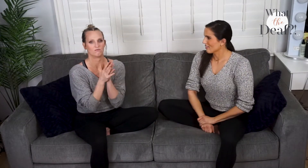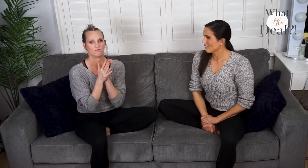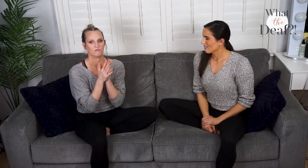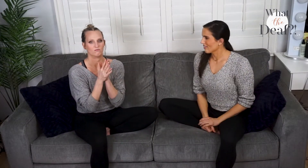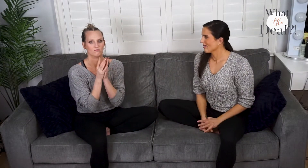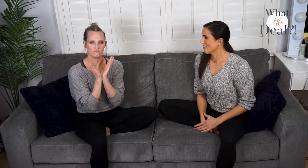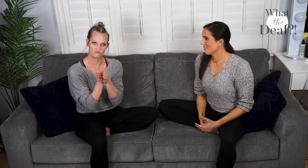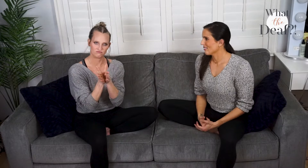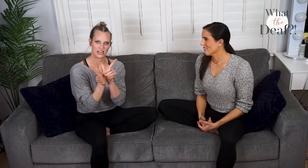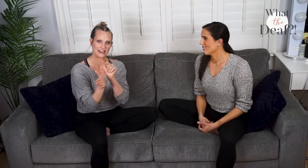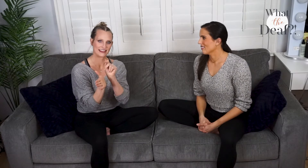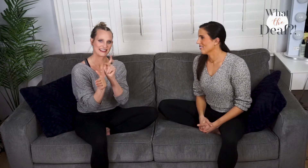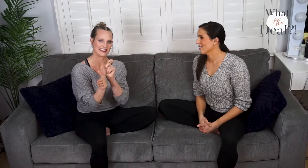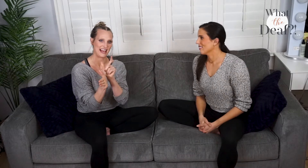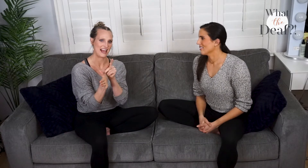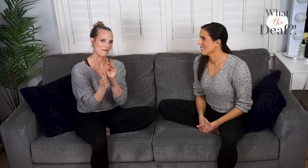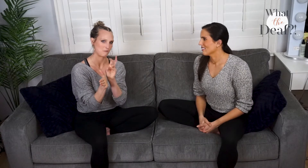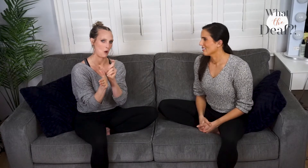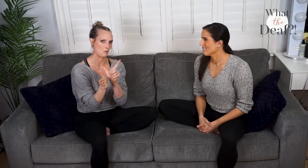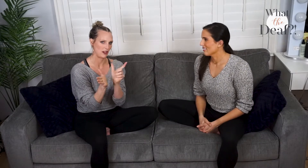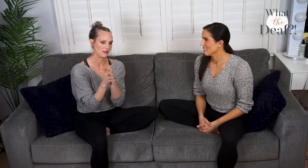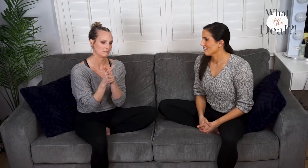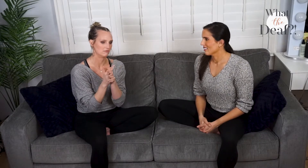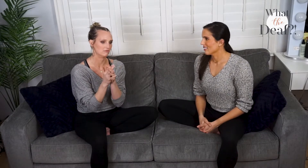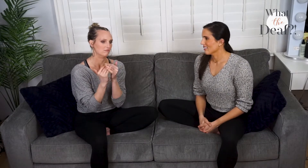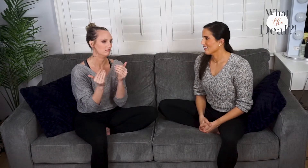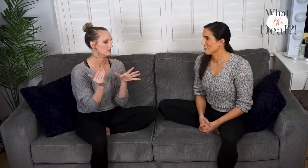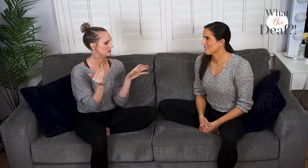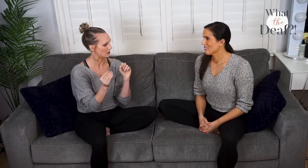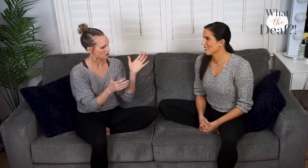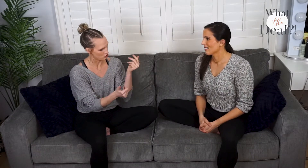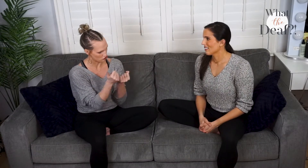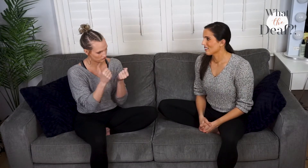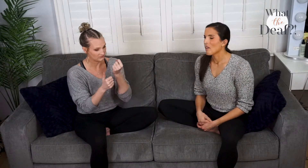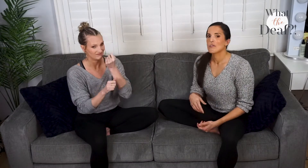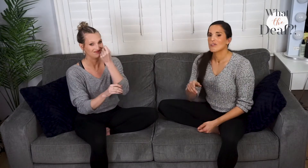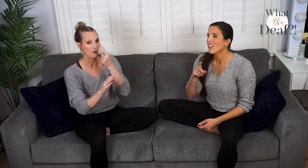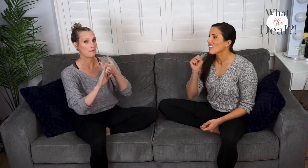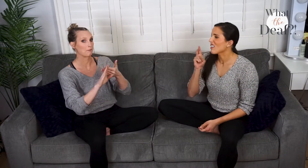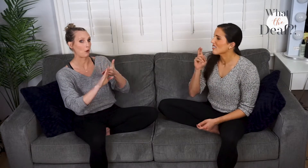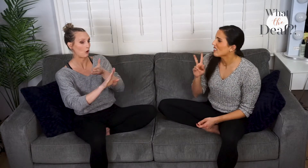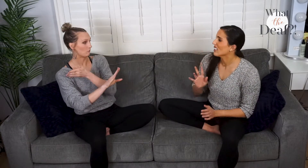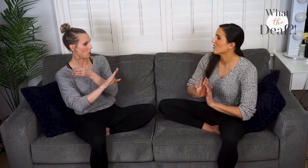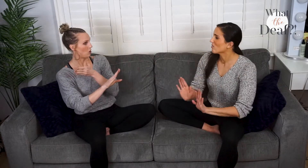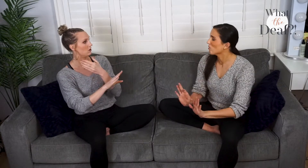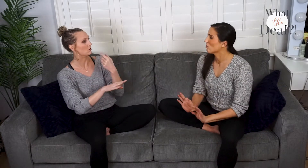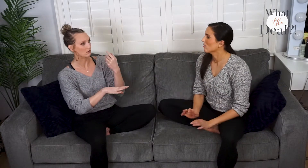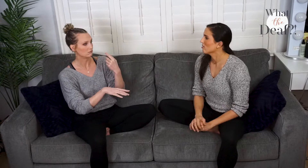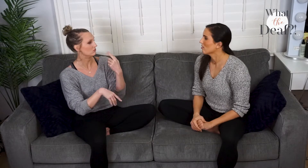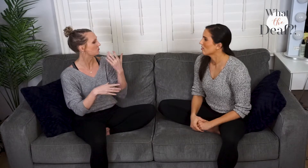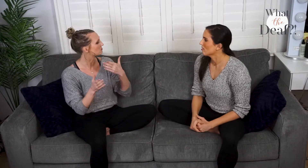and we decided, okay, we're gonna go to Lake Powell. And we took Sarah's car. Because it's an SUV, it's nice.